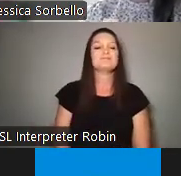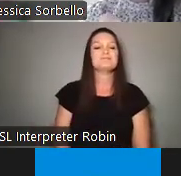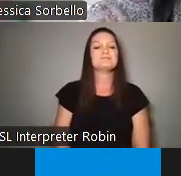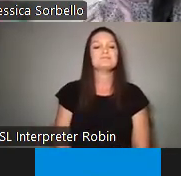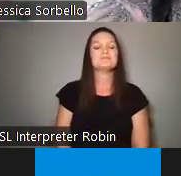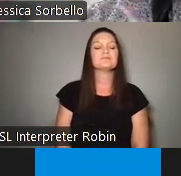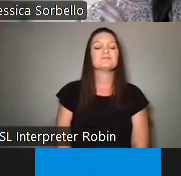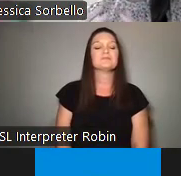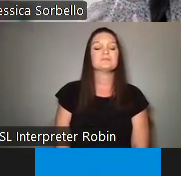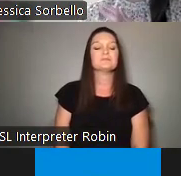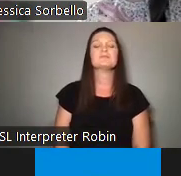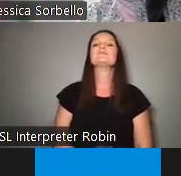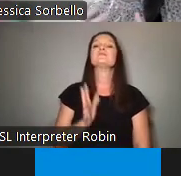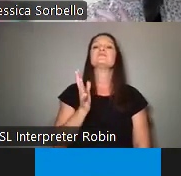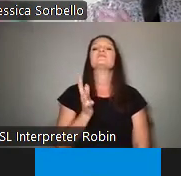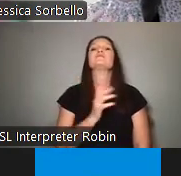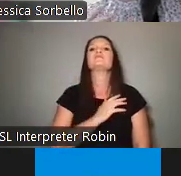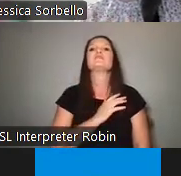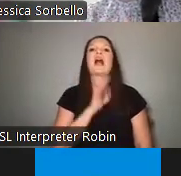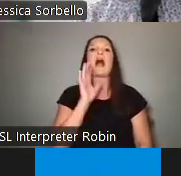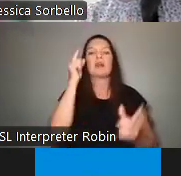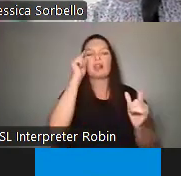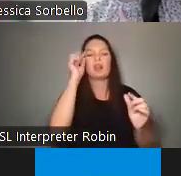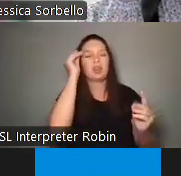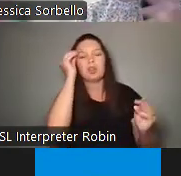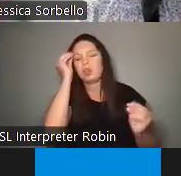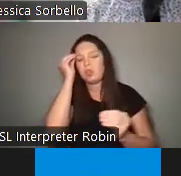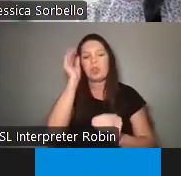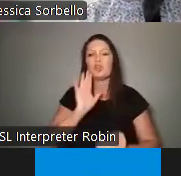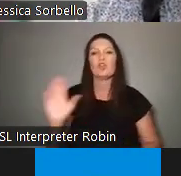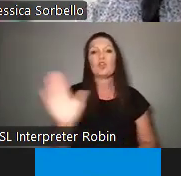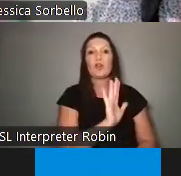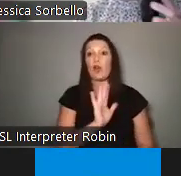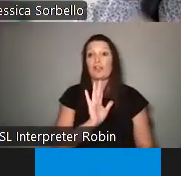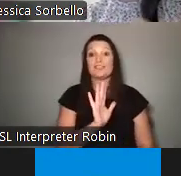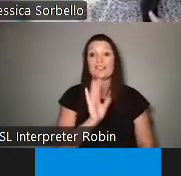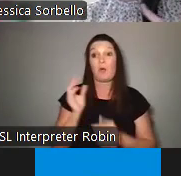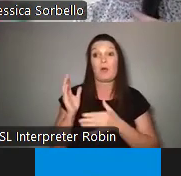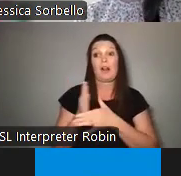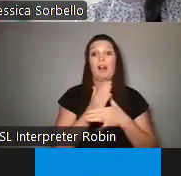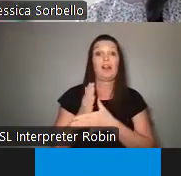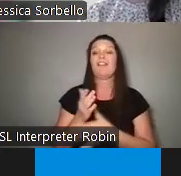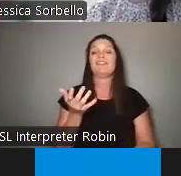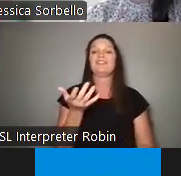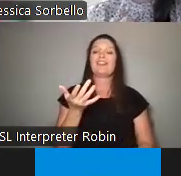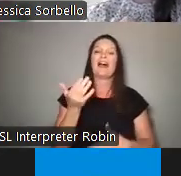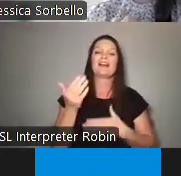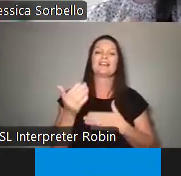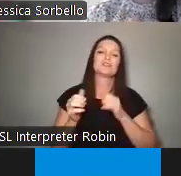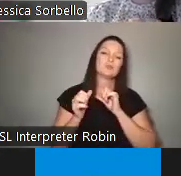that before we kind of mov on to some of those next questions. »BLAISE BRYANT: Jess while I'